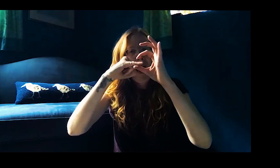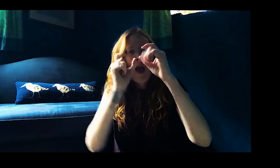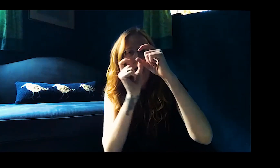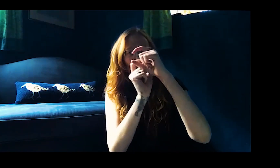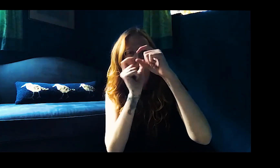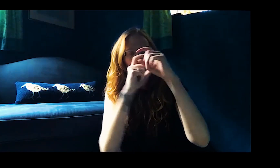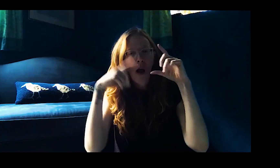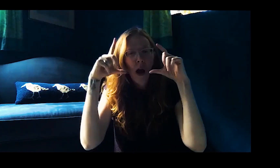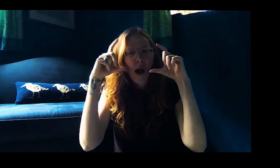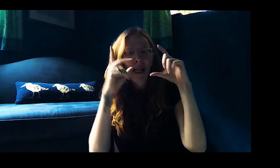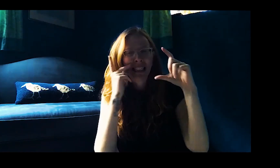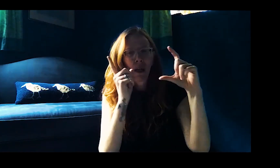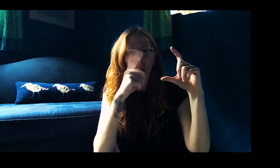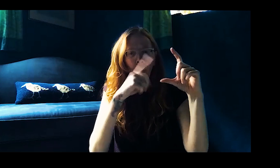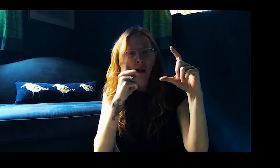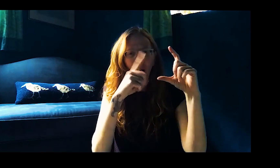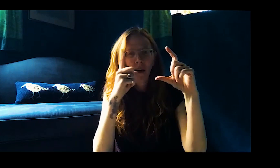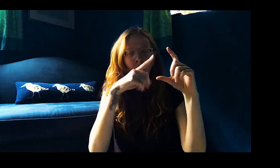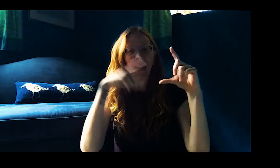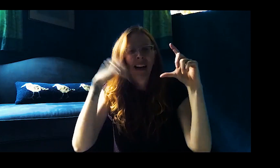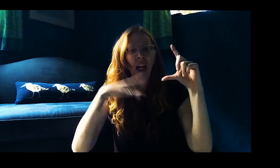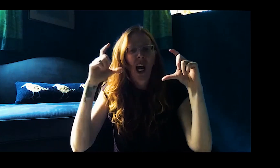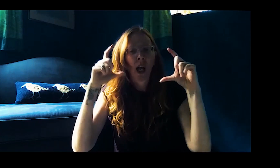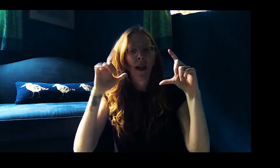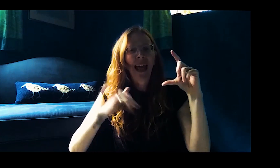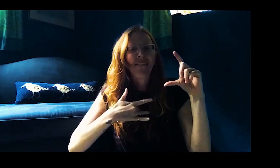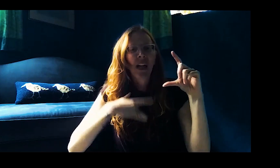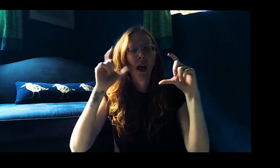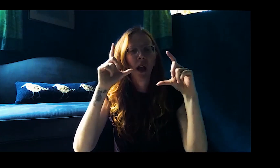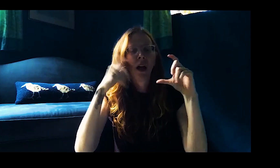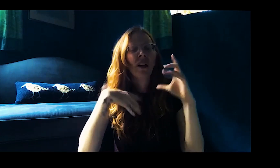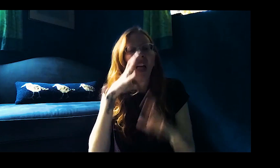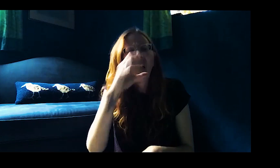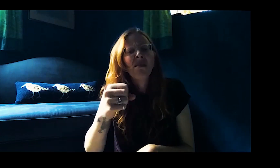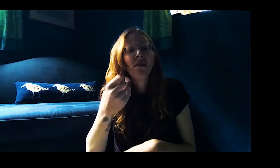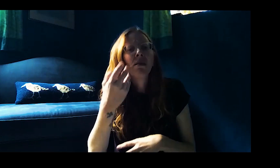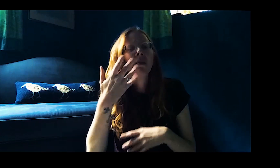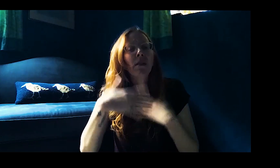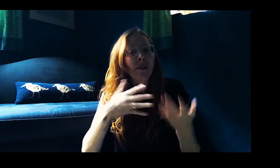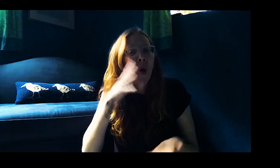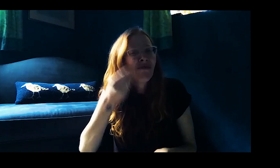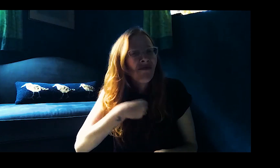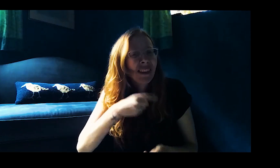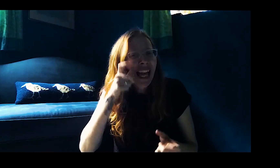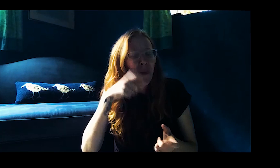I remember playing with that camera. You would look through - it had this kind of old-fashioned way of trying to focus something where it's half of a sphere,